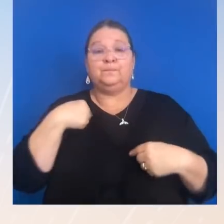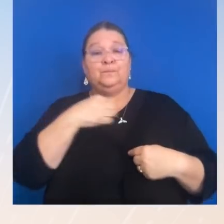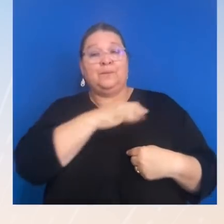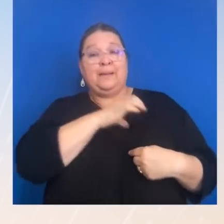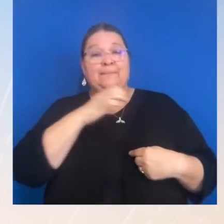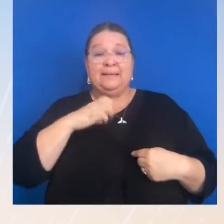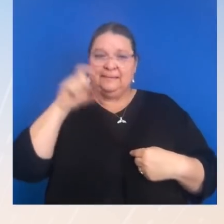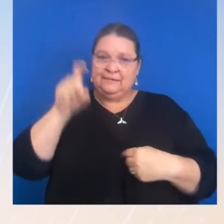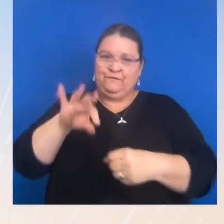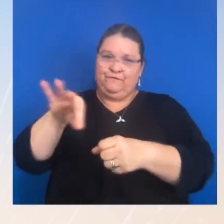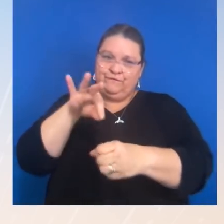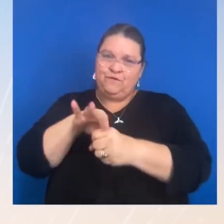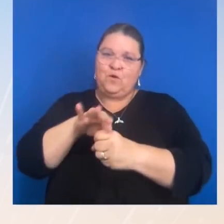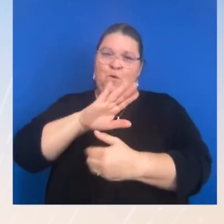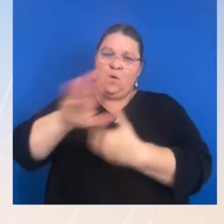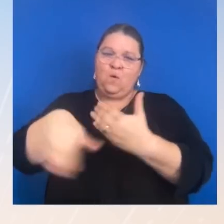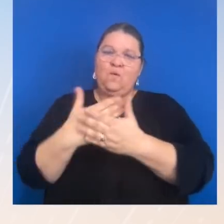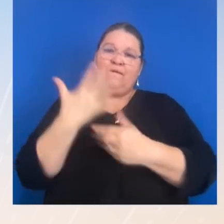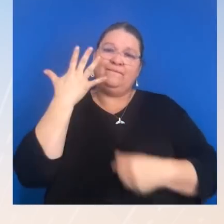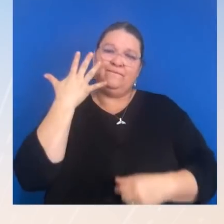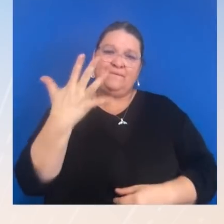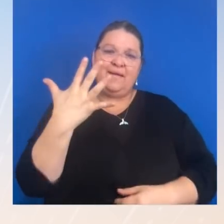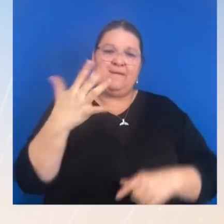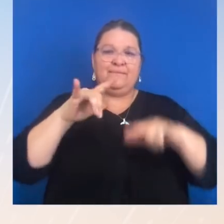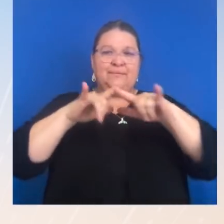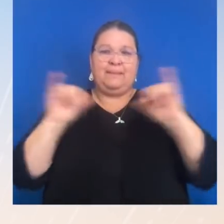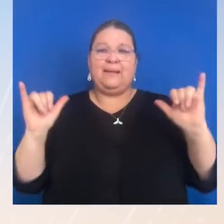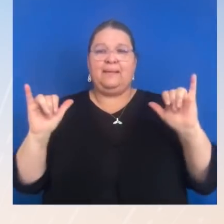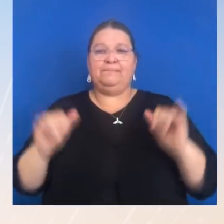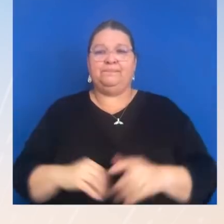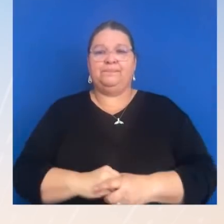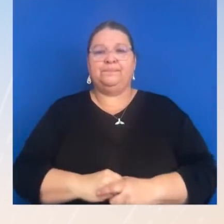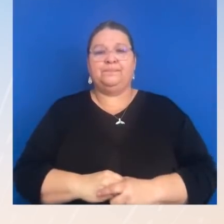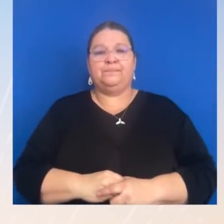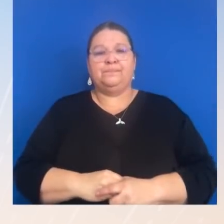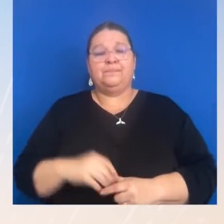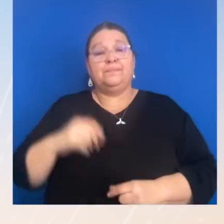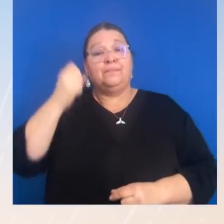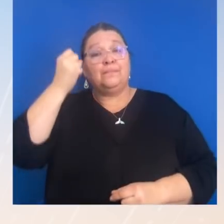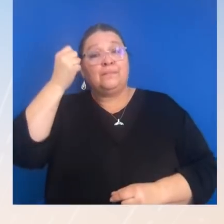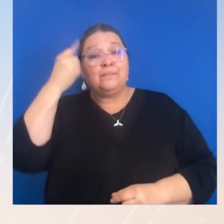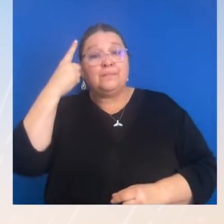a lack of votes on the committee to move these nominees forward. It is a lack of willingness of Republicans